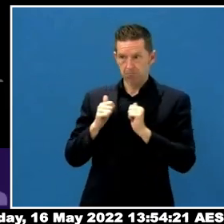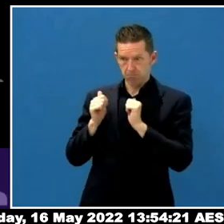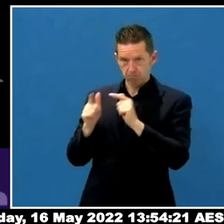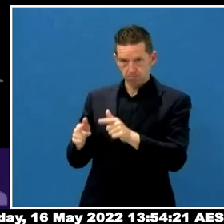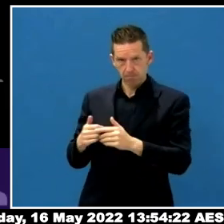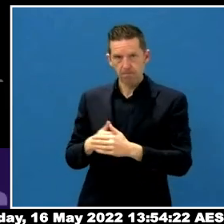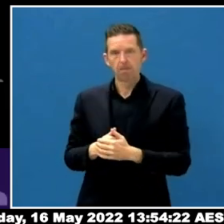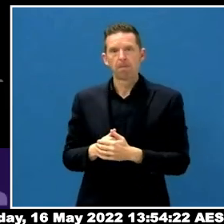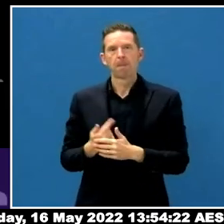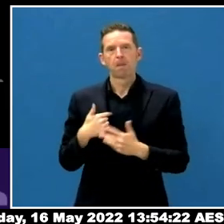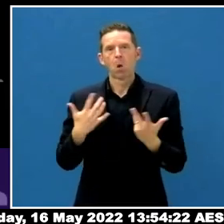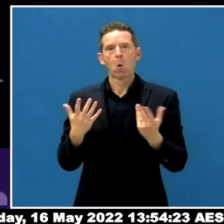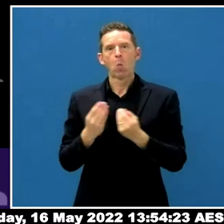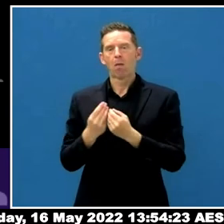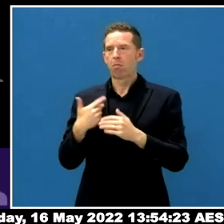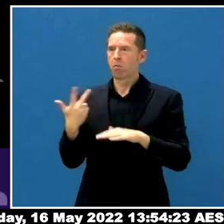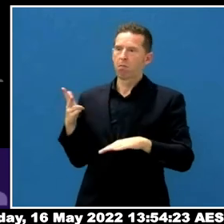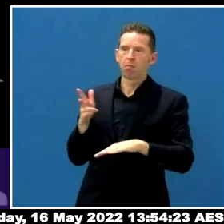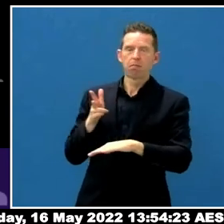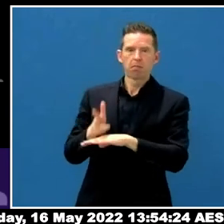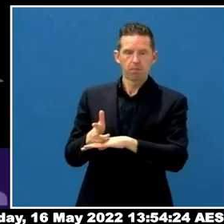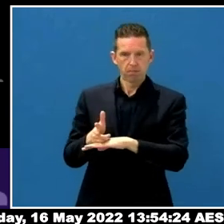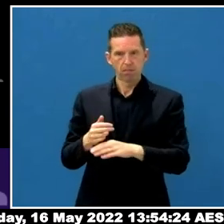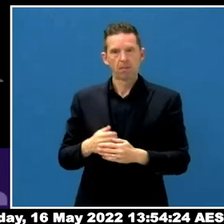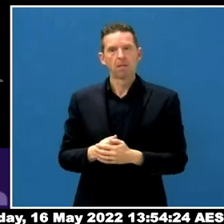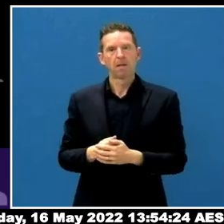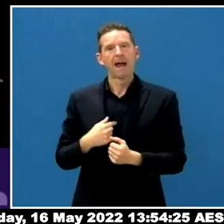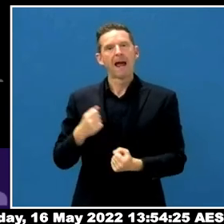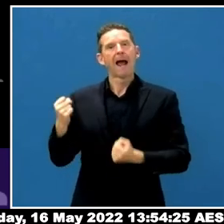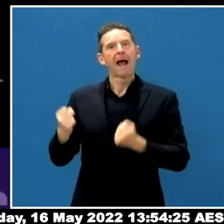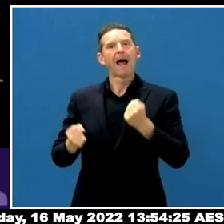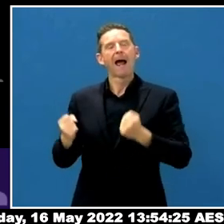locked the car, because there was a lady hiding in the bushes with blood all over her,